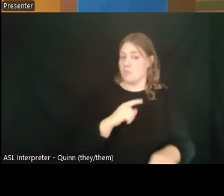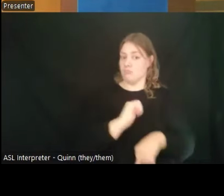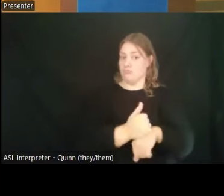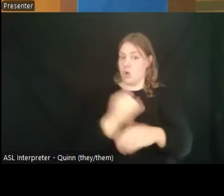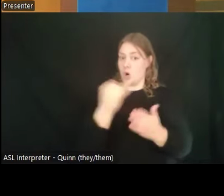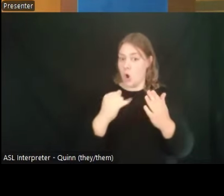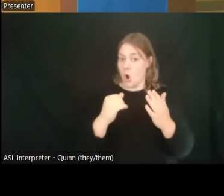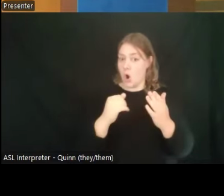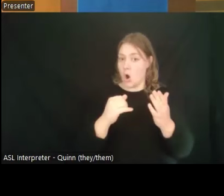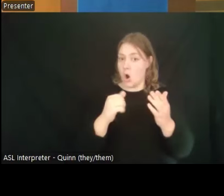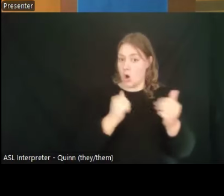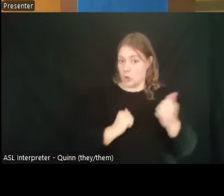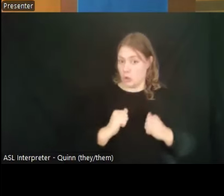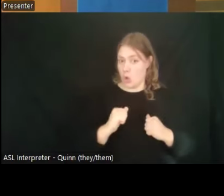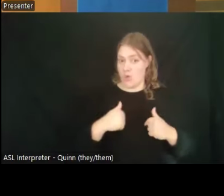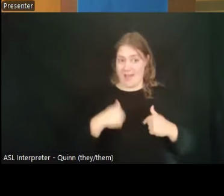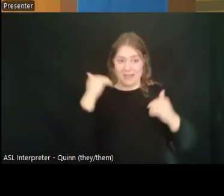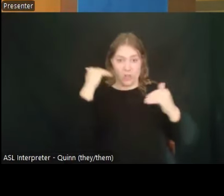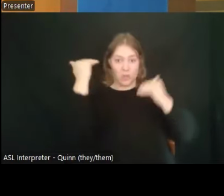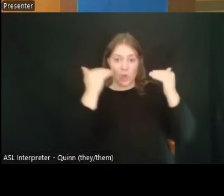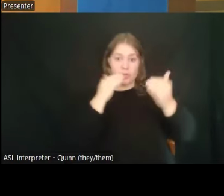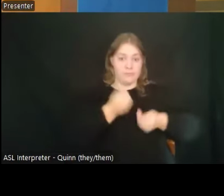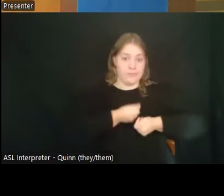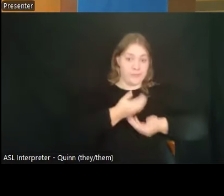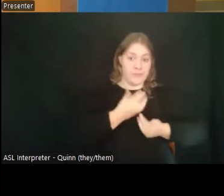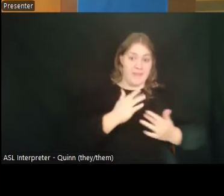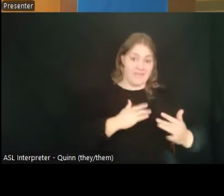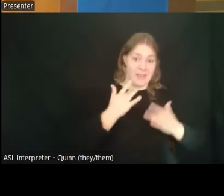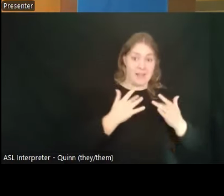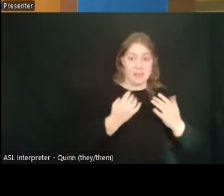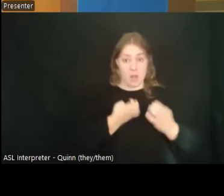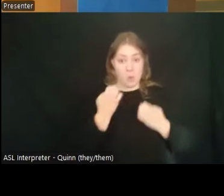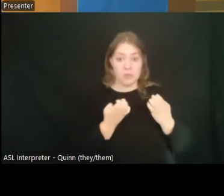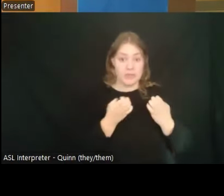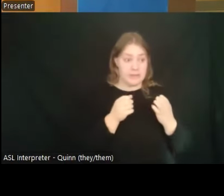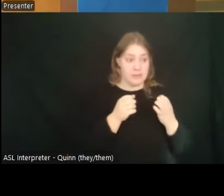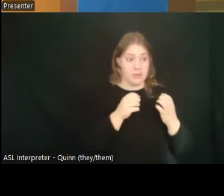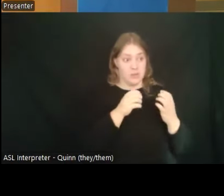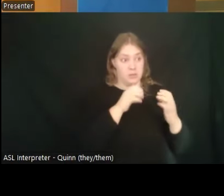can express our feelings and emotions to one another but our kiddos they did they went and